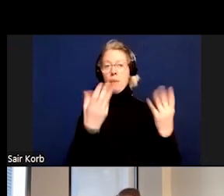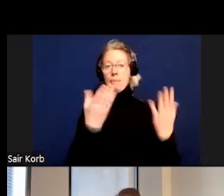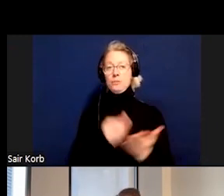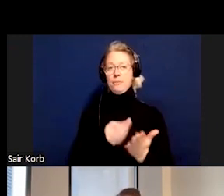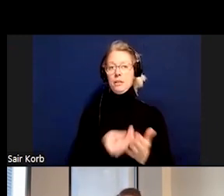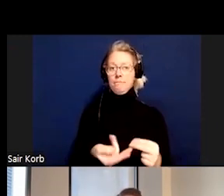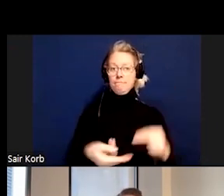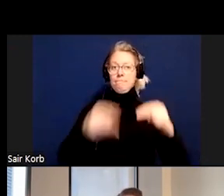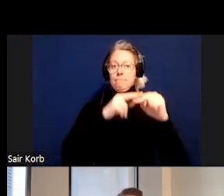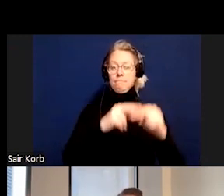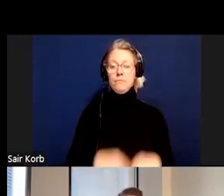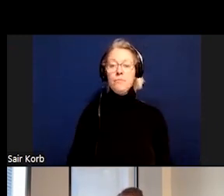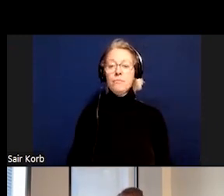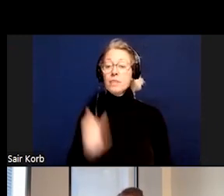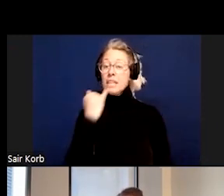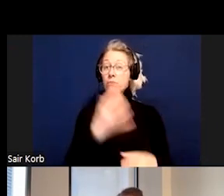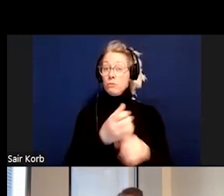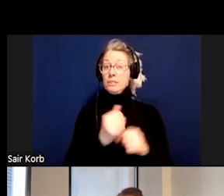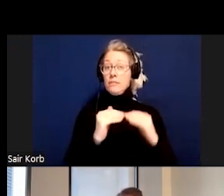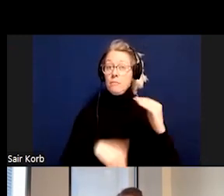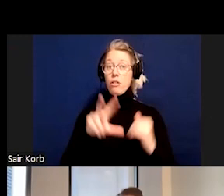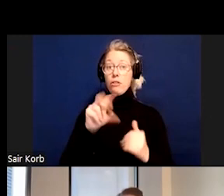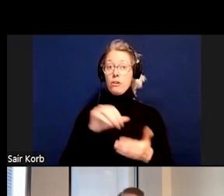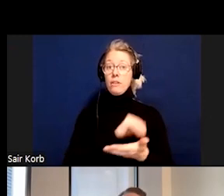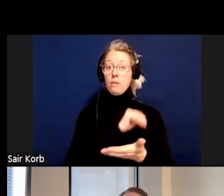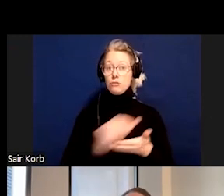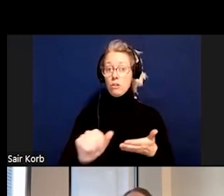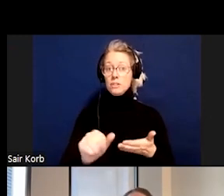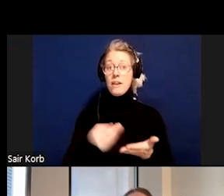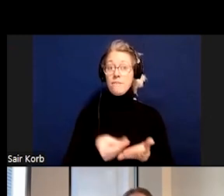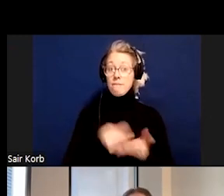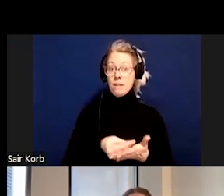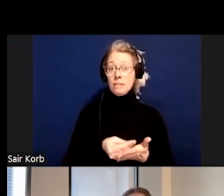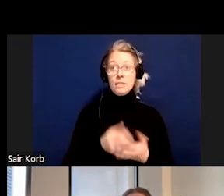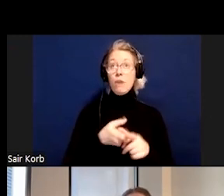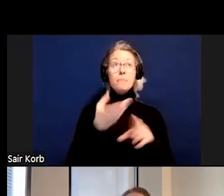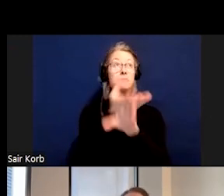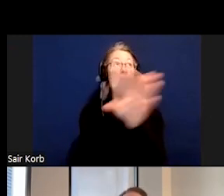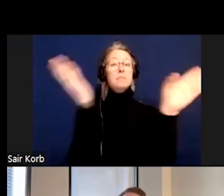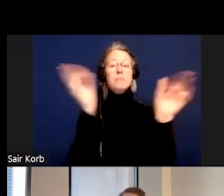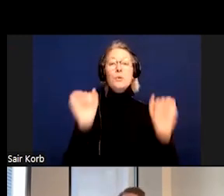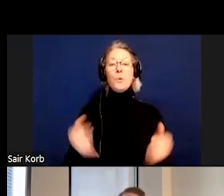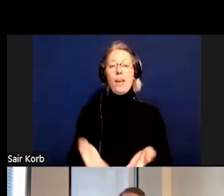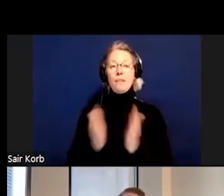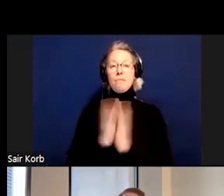receive under $30,000 in annual funding will have the opportunity to apply for an increase